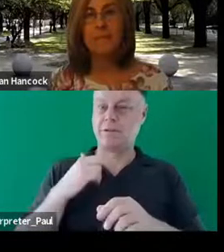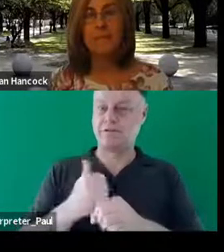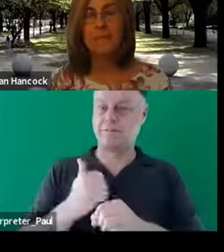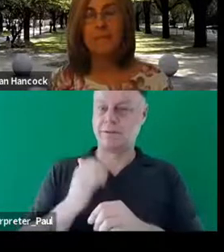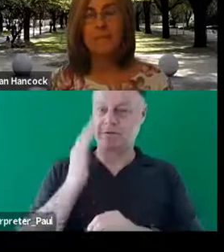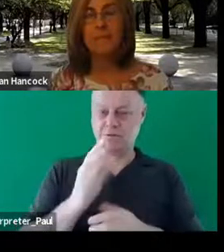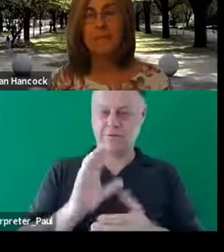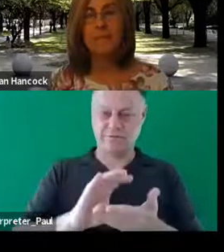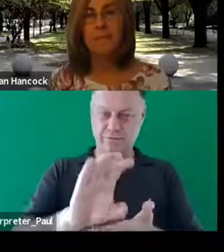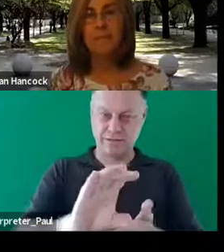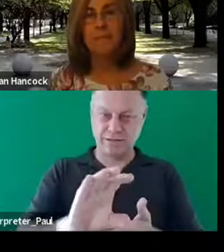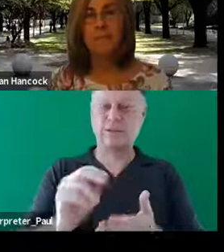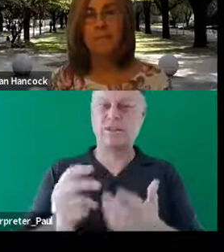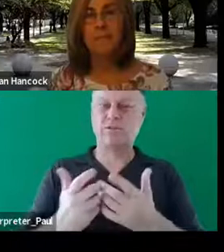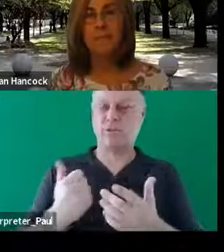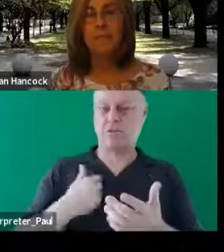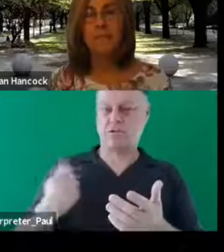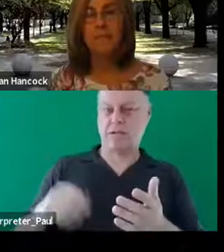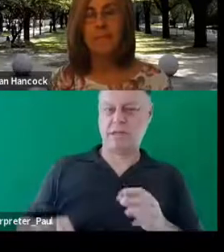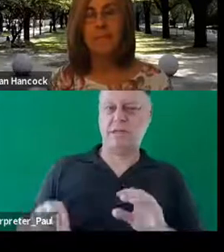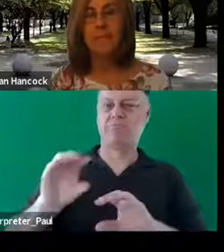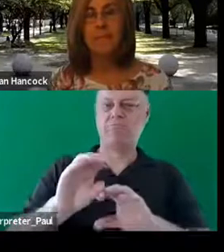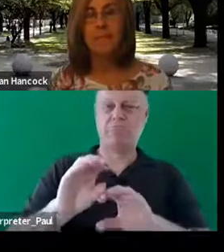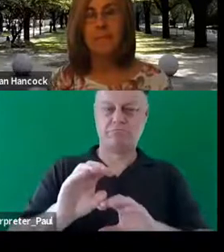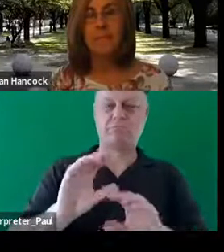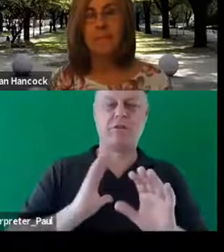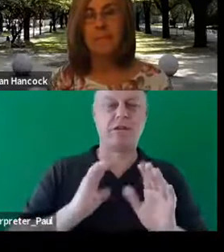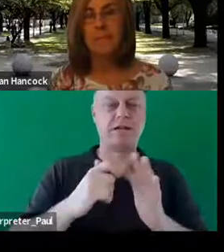of the money that the university put in. Katy, what about Newcastle?